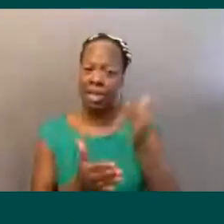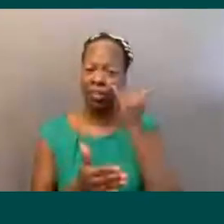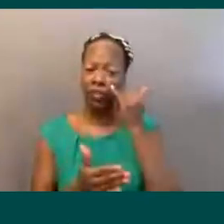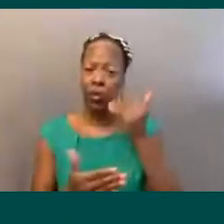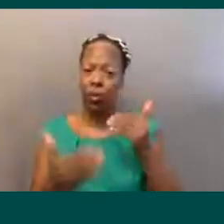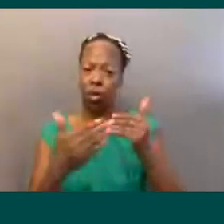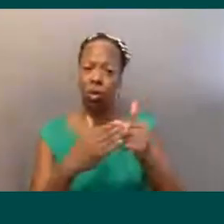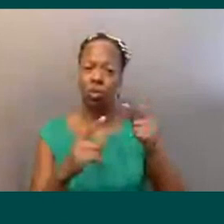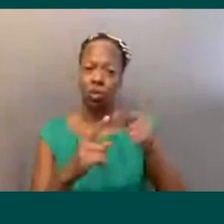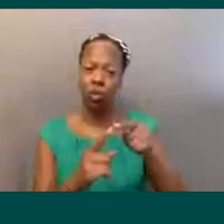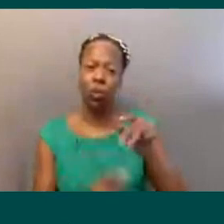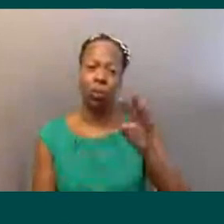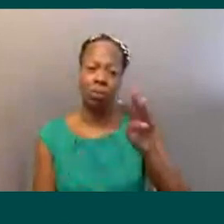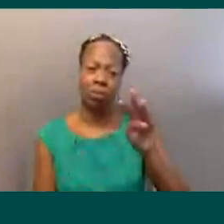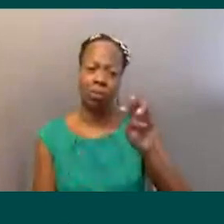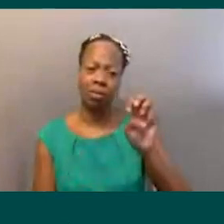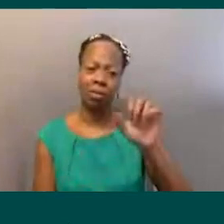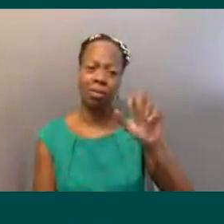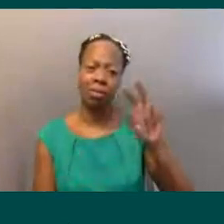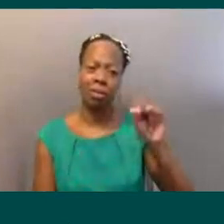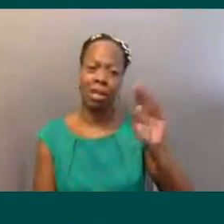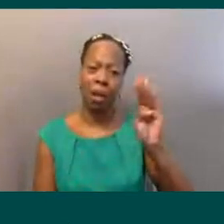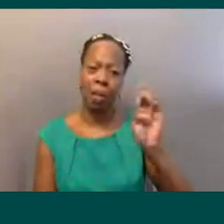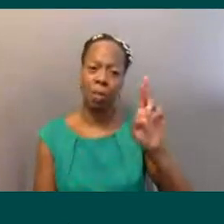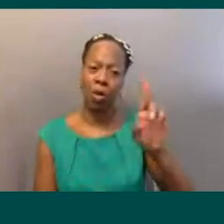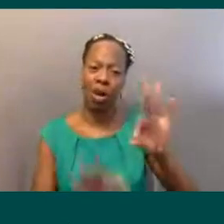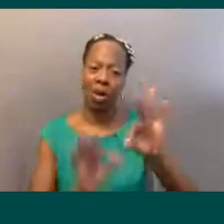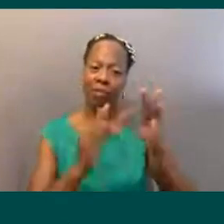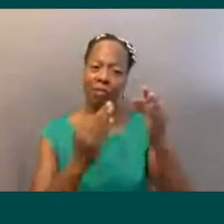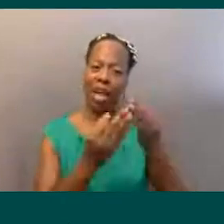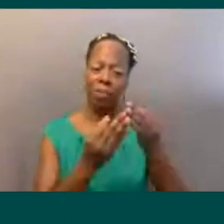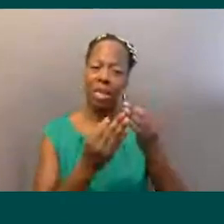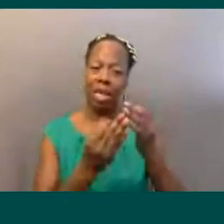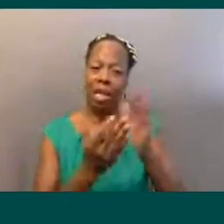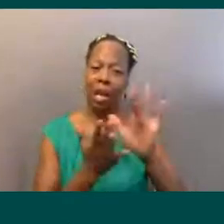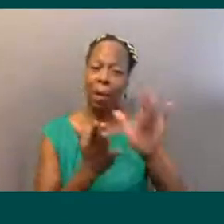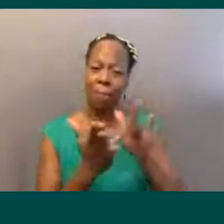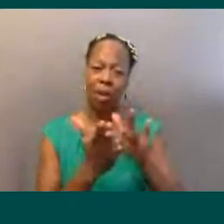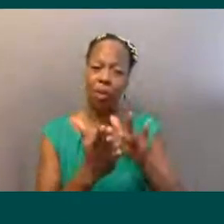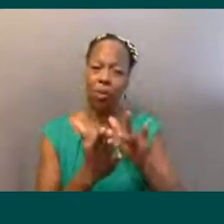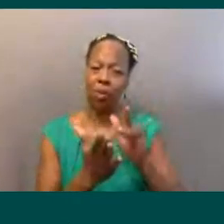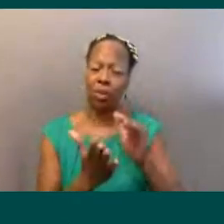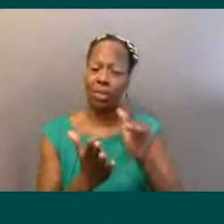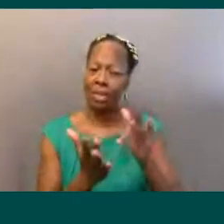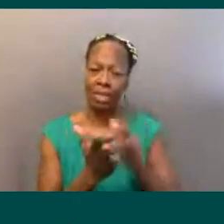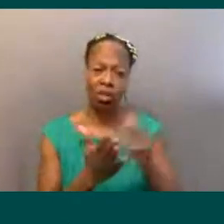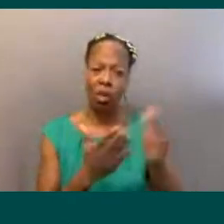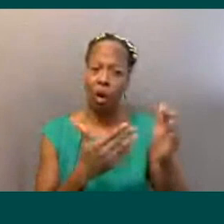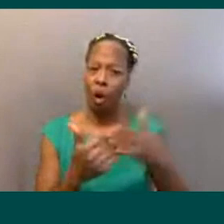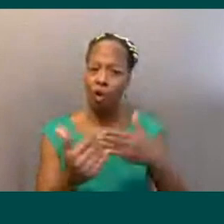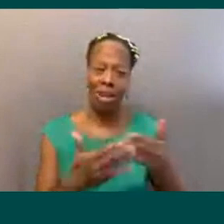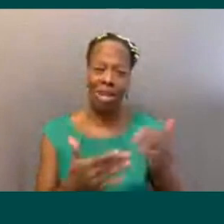I suppose, is your main point of care, it's wonderful because you have this multidisciplinary care team that's already been developed